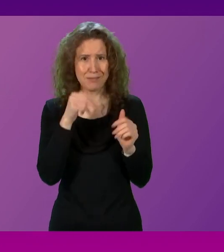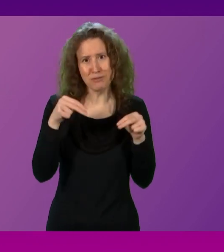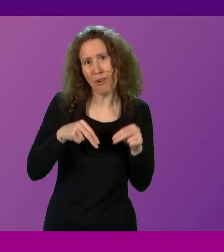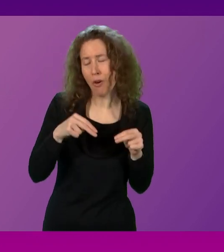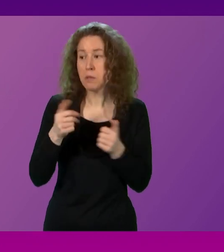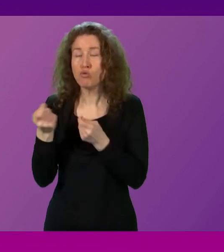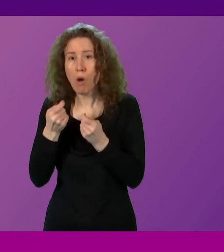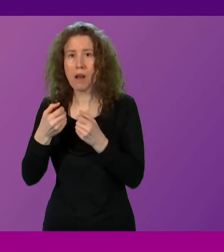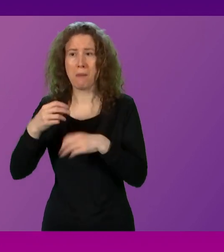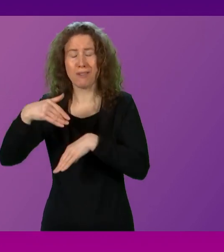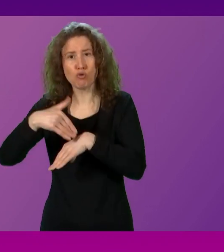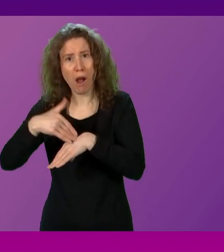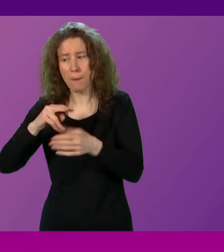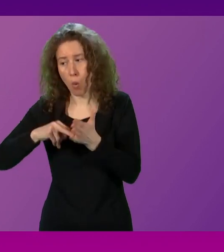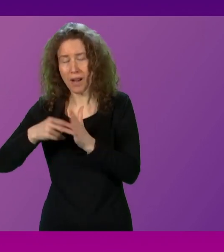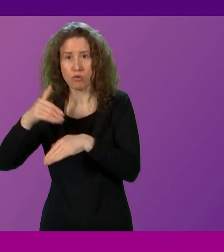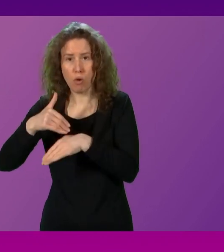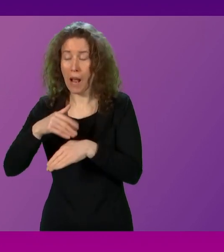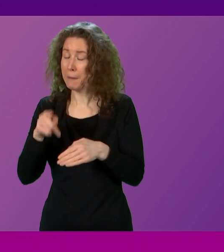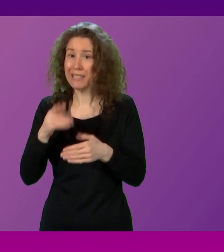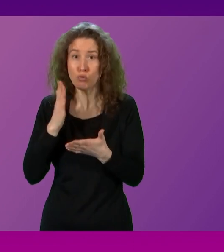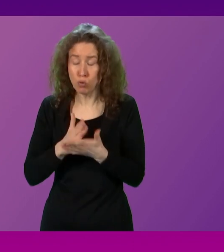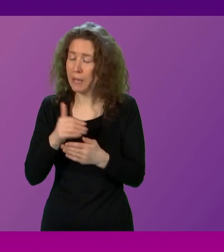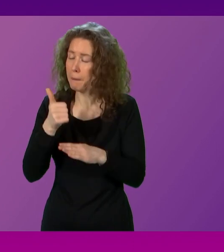crime and is a pet industry based on nothing but greed. I am afraid to say that those dogs